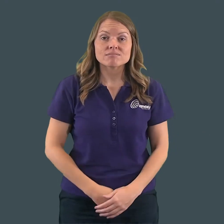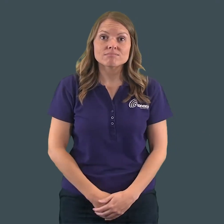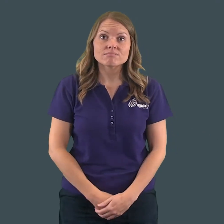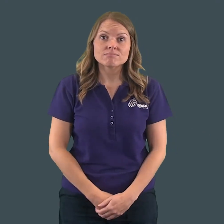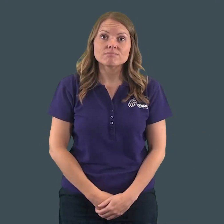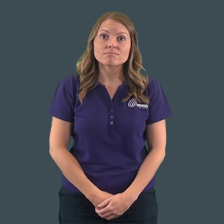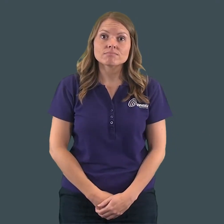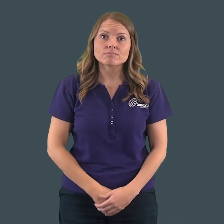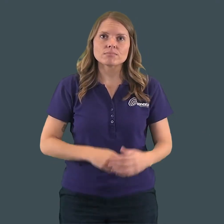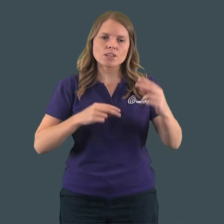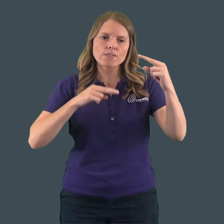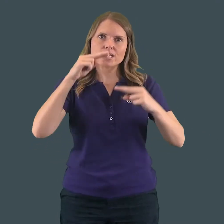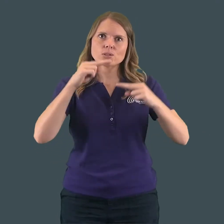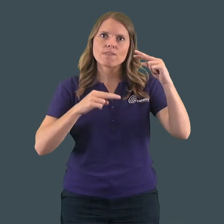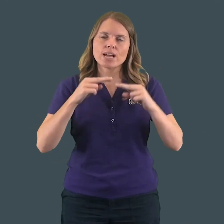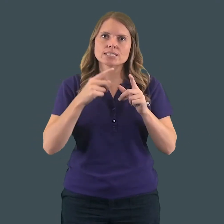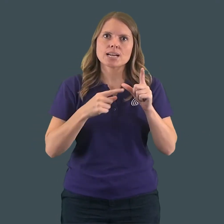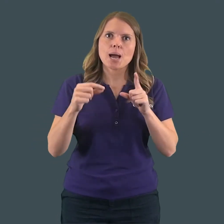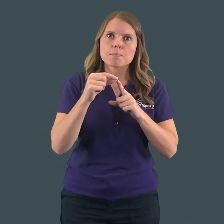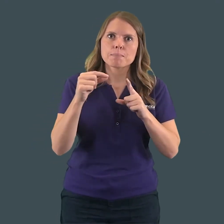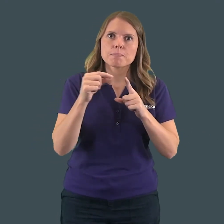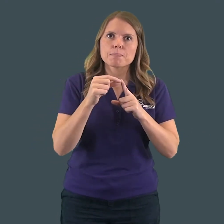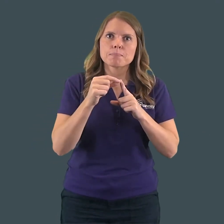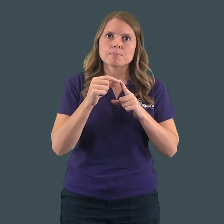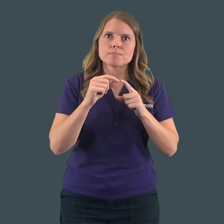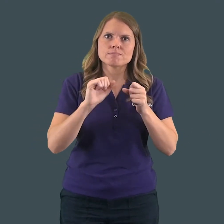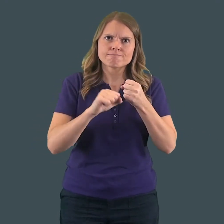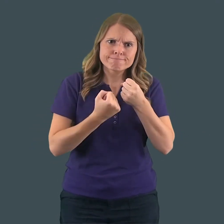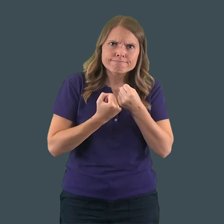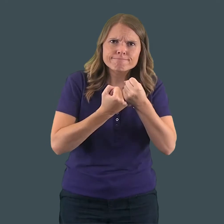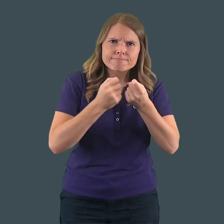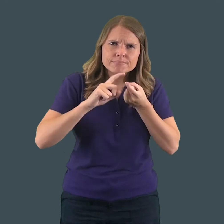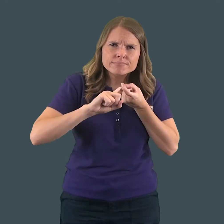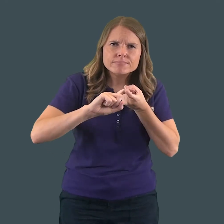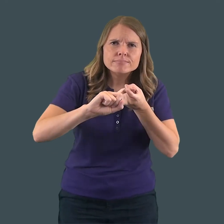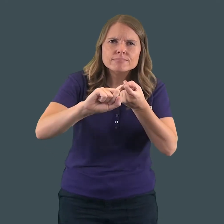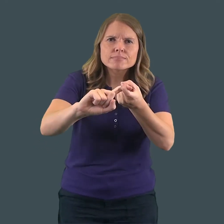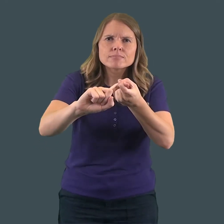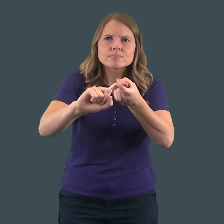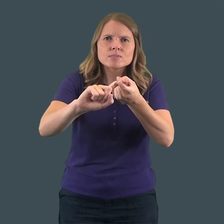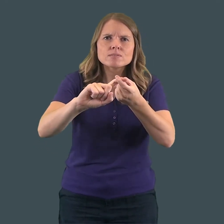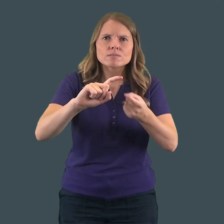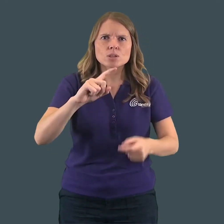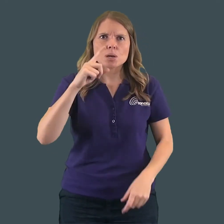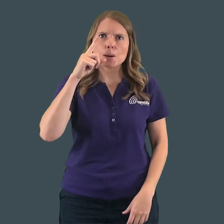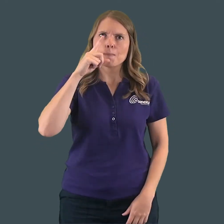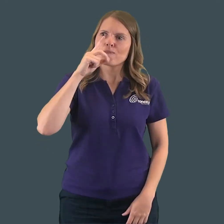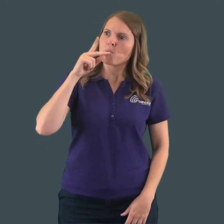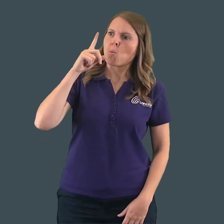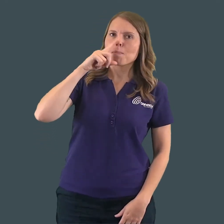Face to Face app helps support ongoing learning